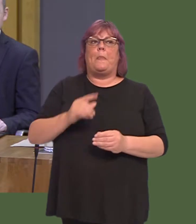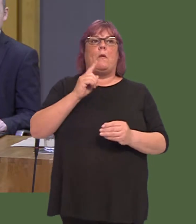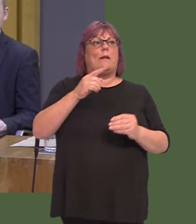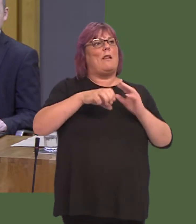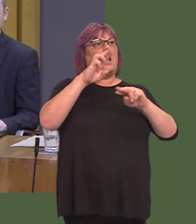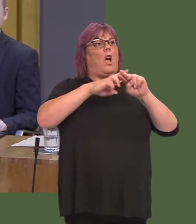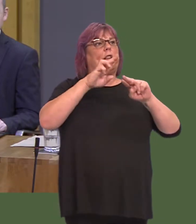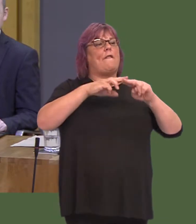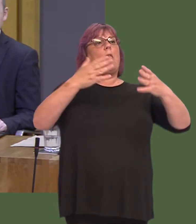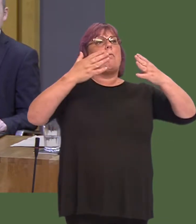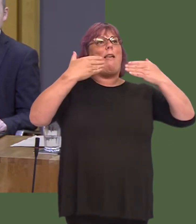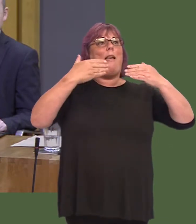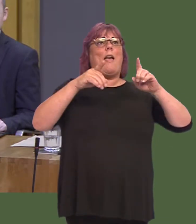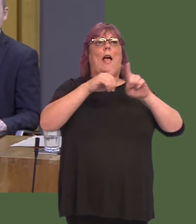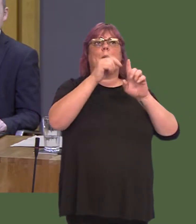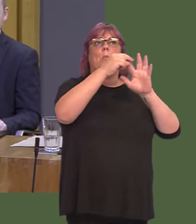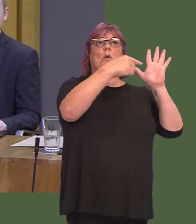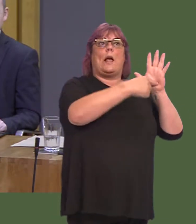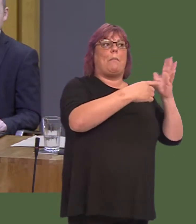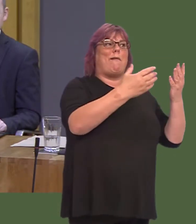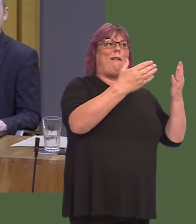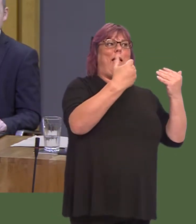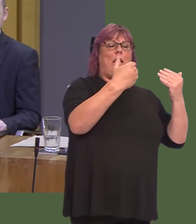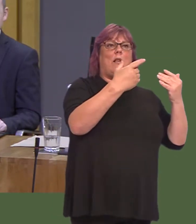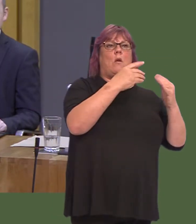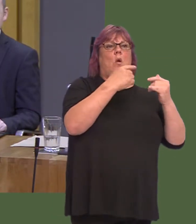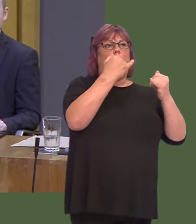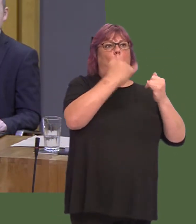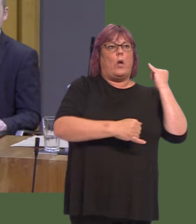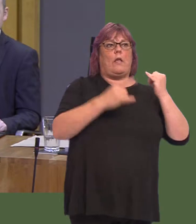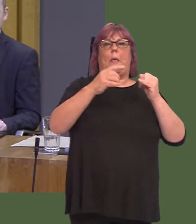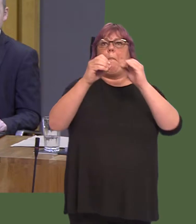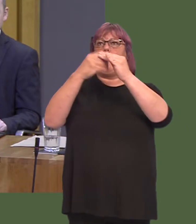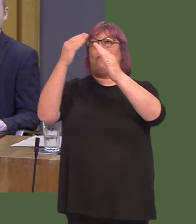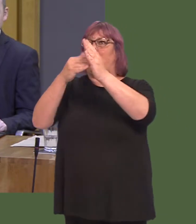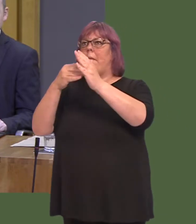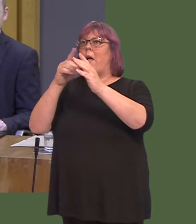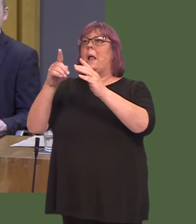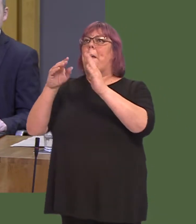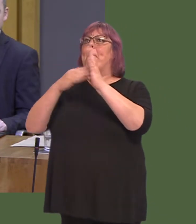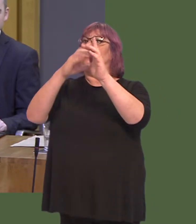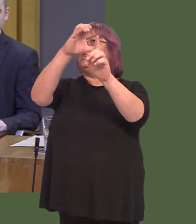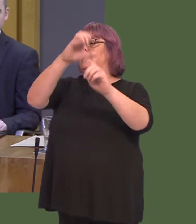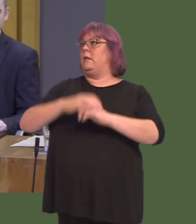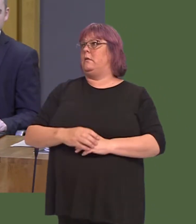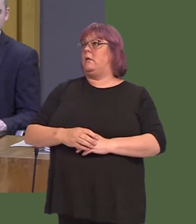Air in Cardiff and Port Talbot is more polluted than air in Birmingham and Manchester, despite